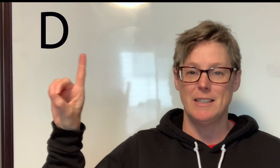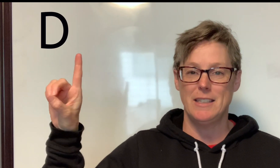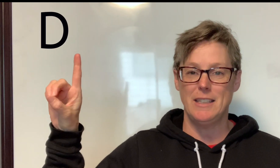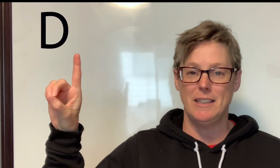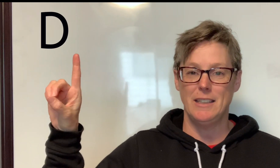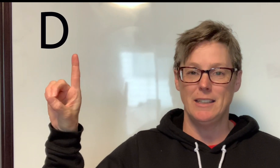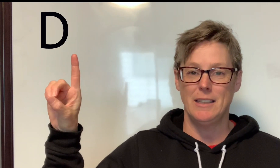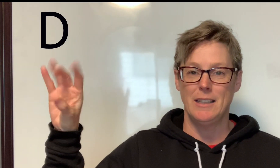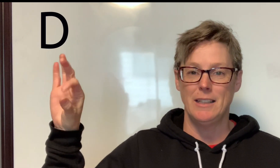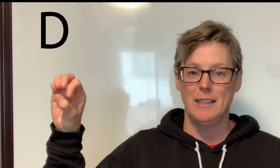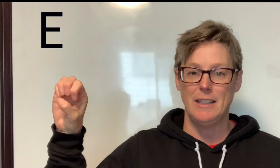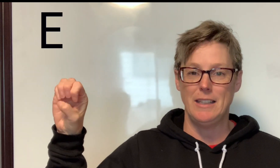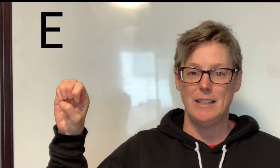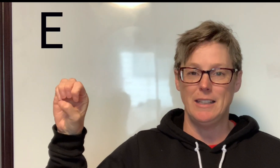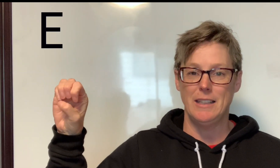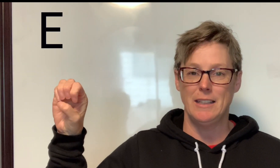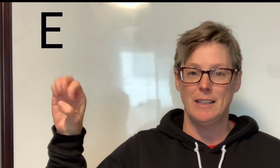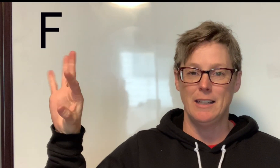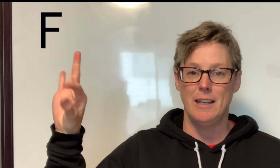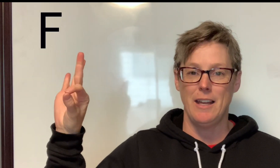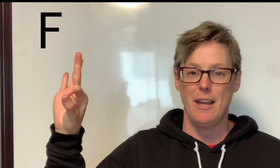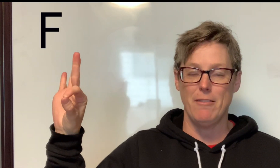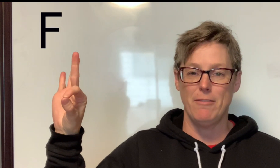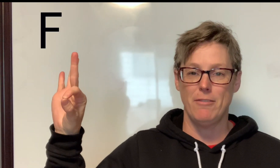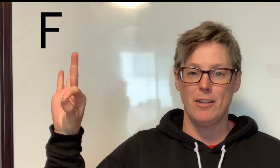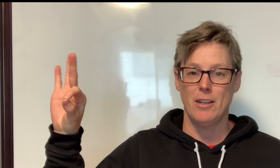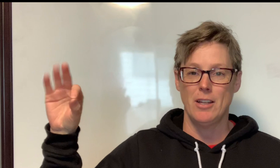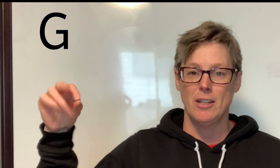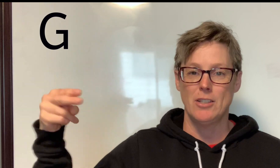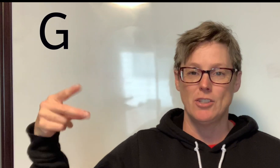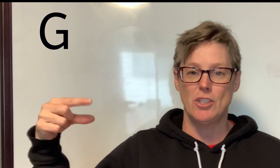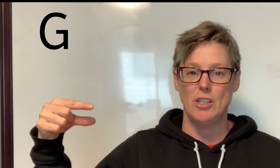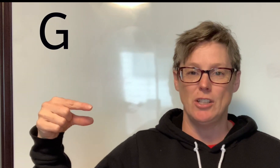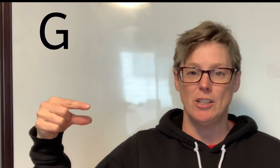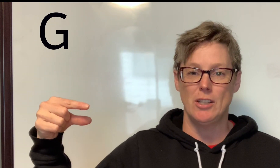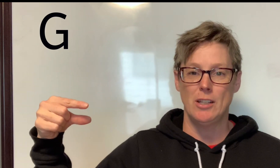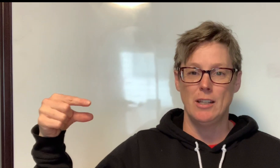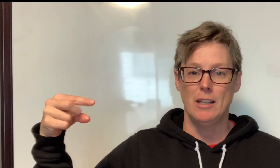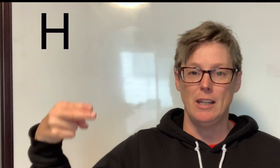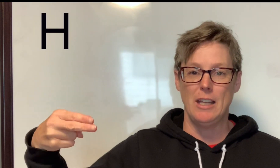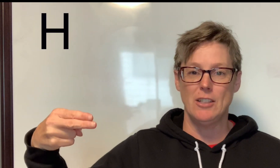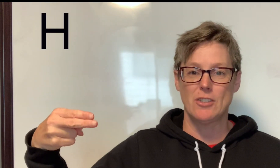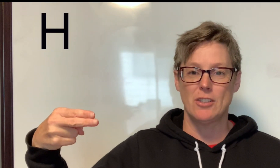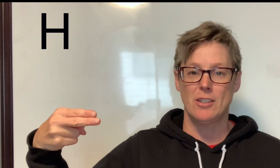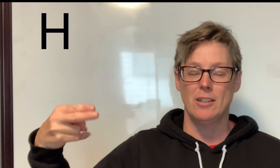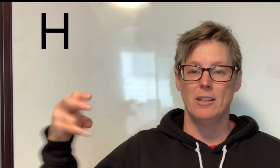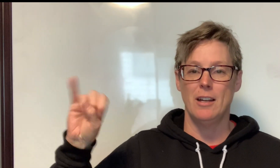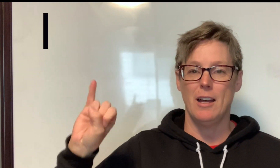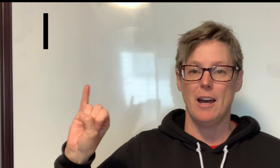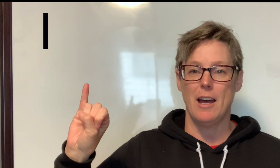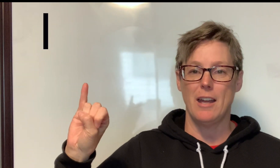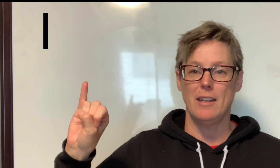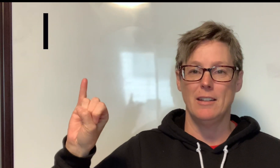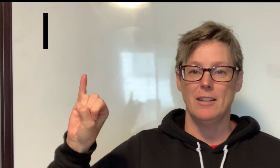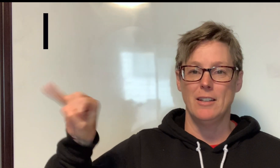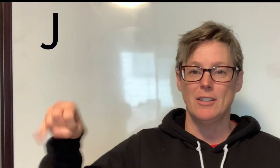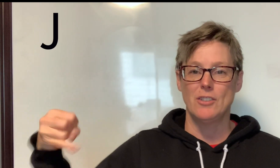d e f